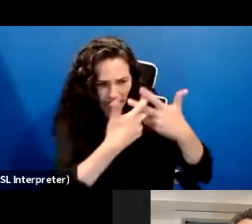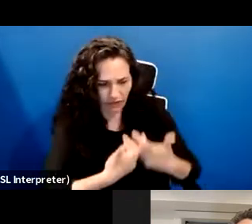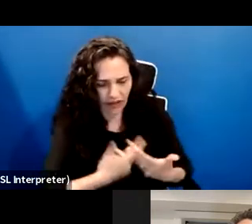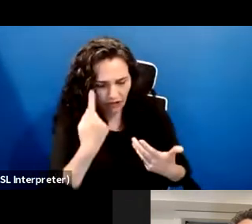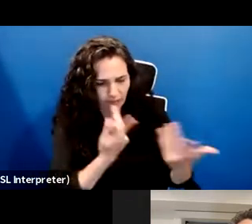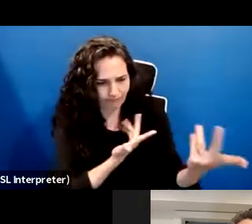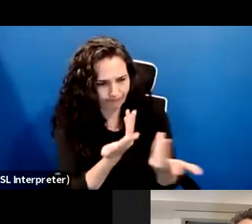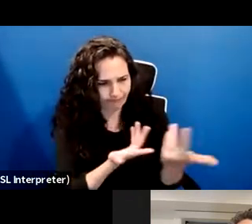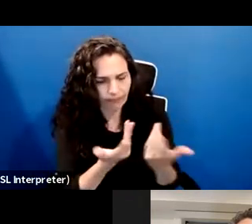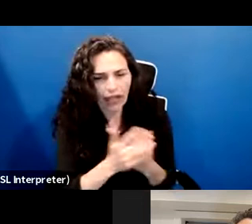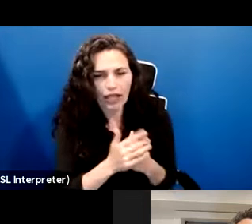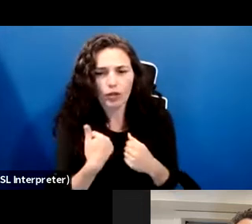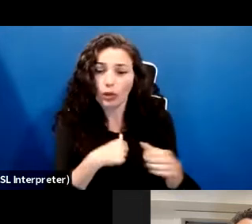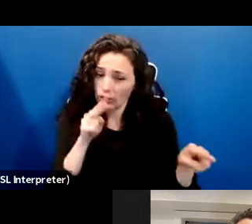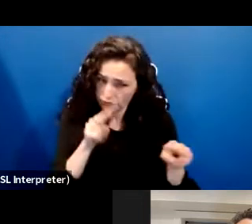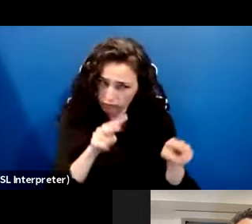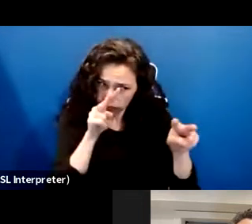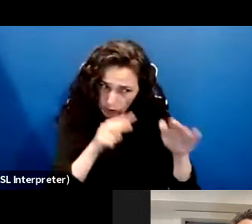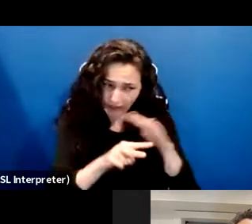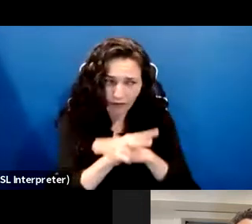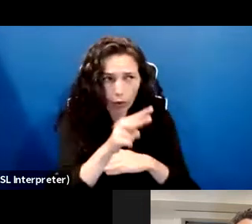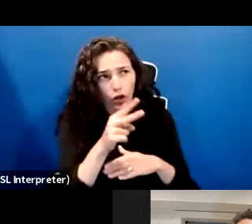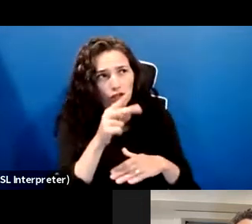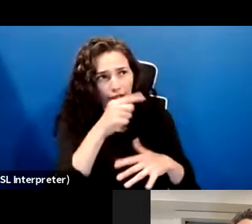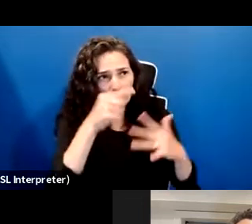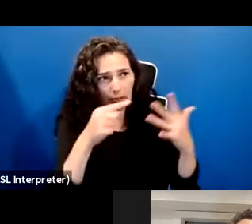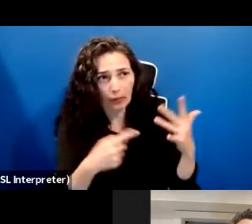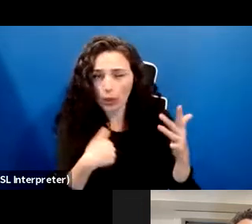And it was super honest and straightforward.